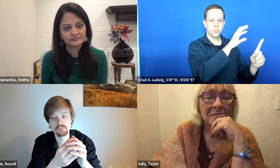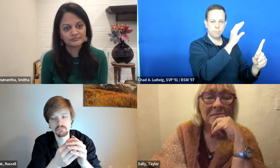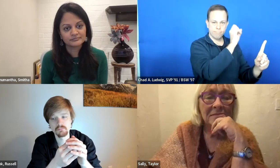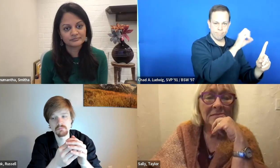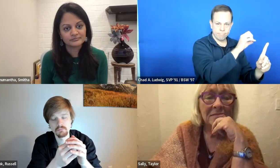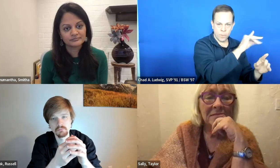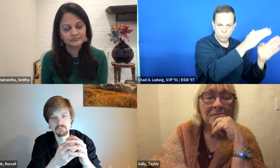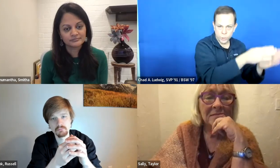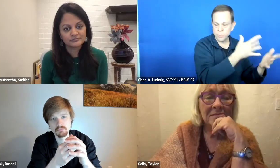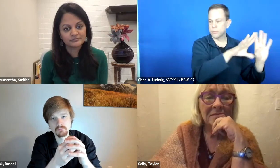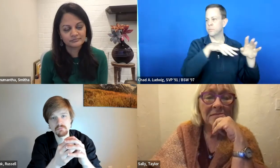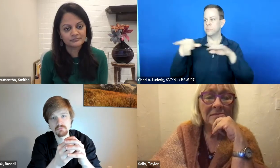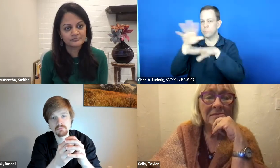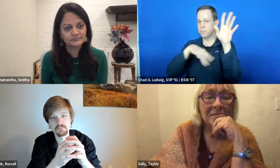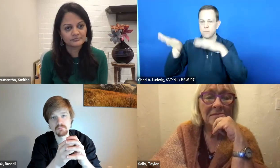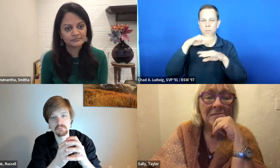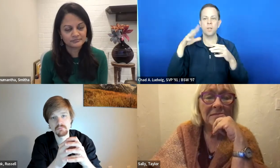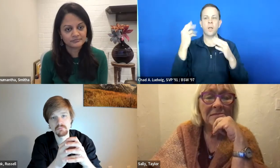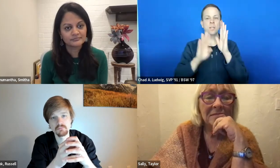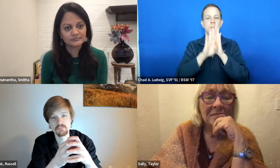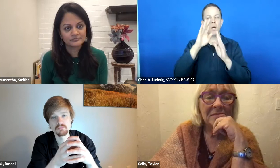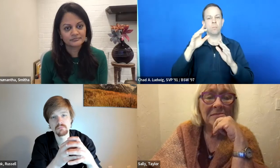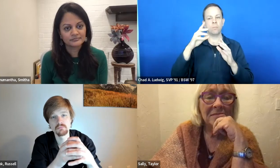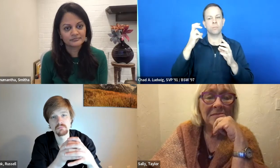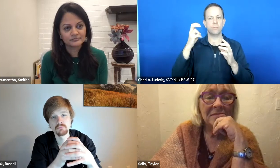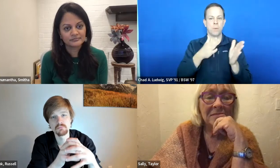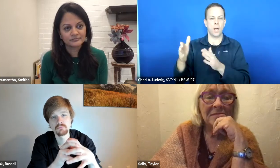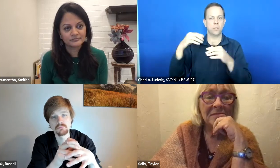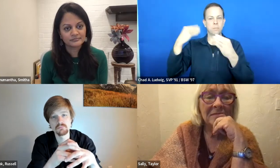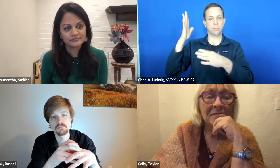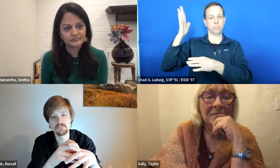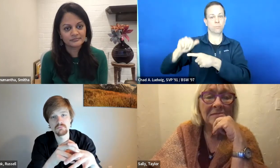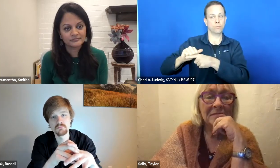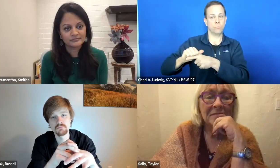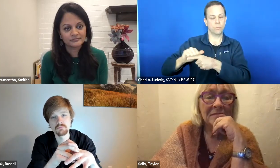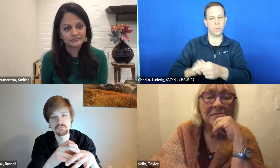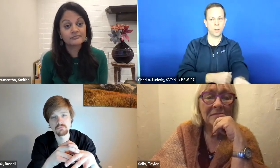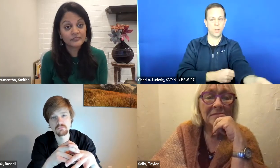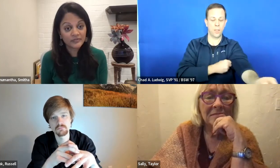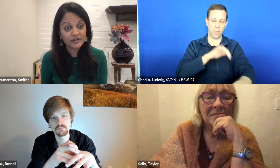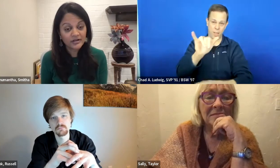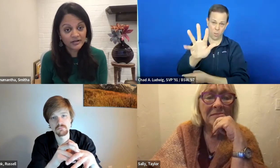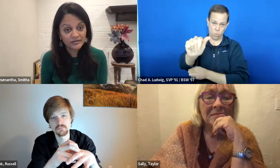so we explained to the first hospital that, "This isn't working. We're going to be going somewhere else," and they were apologetic, but, you know, we decided